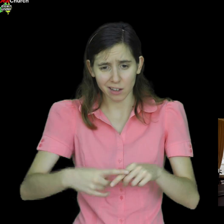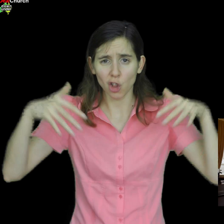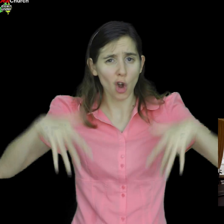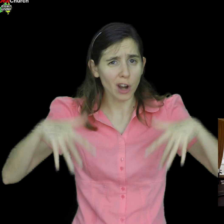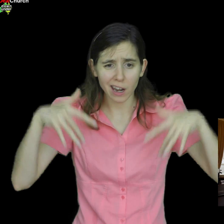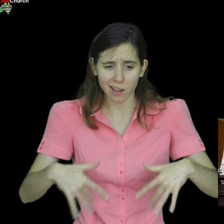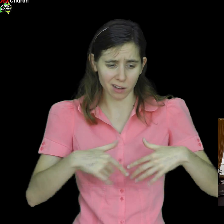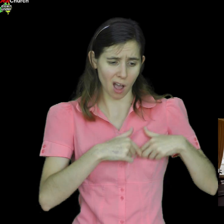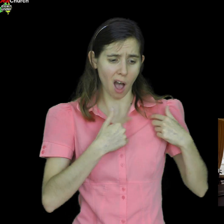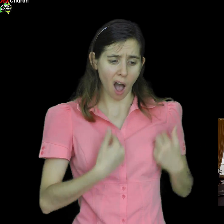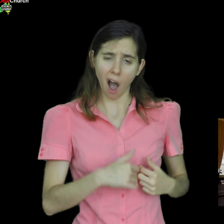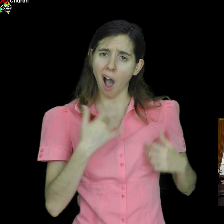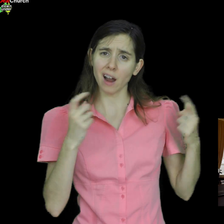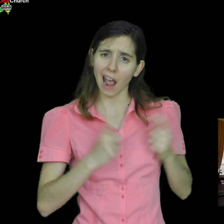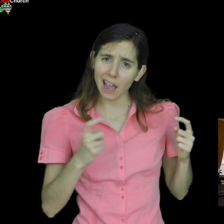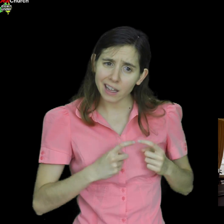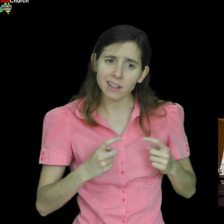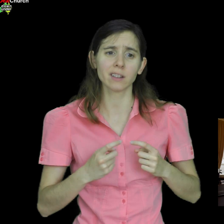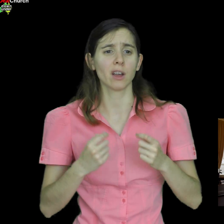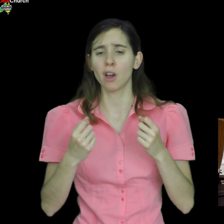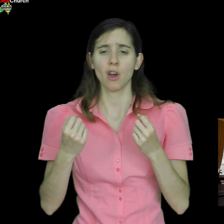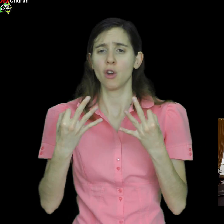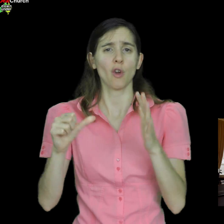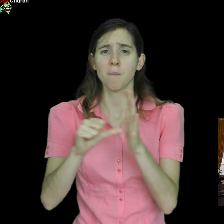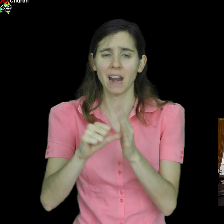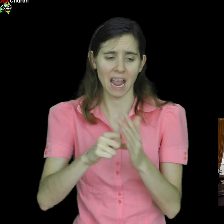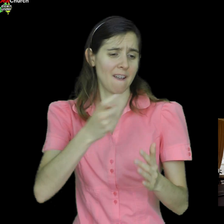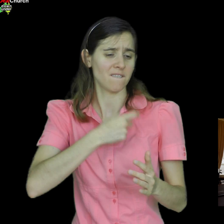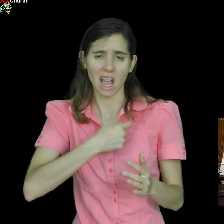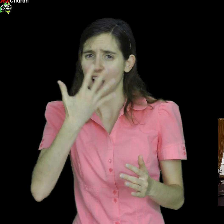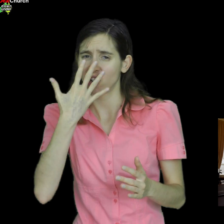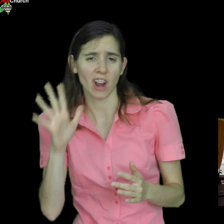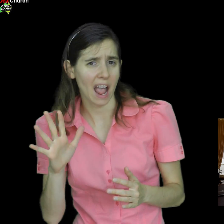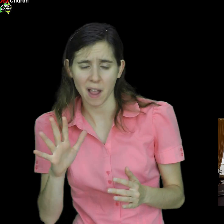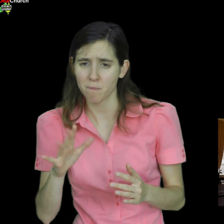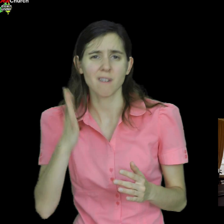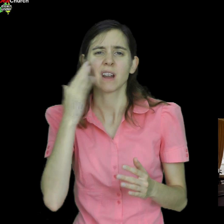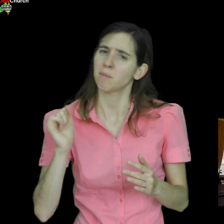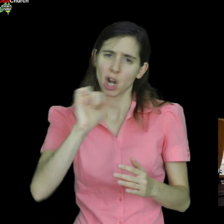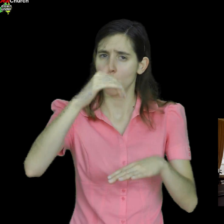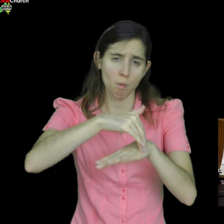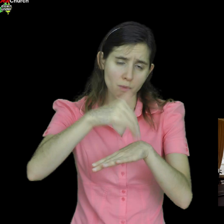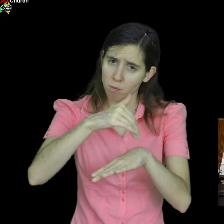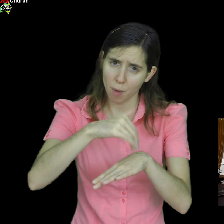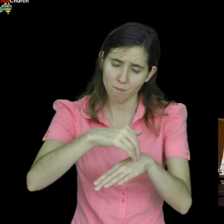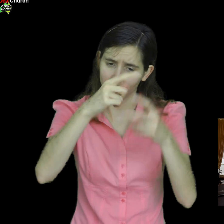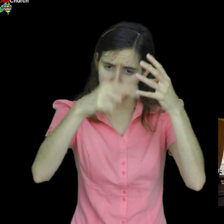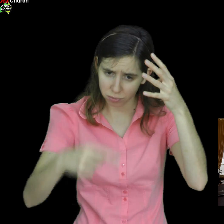Addictions. Poverty. Fear. Shame. No matter what problem you are facing, there is